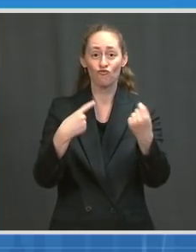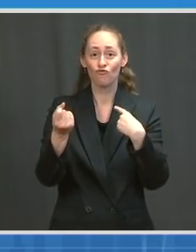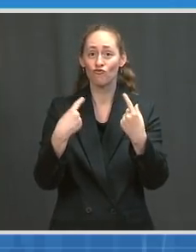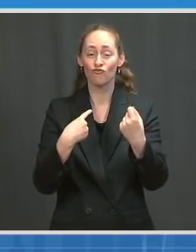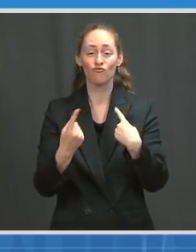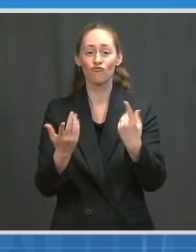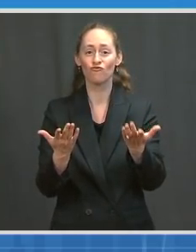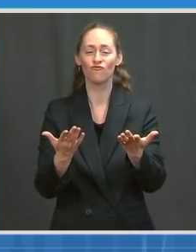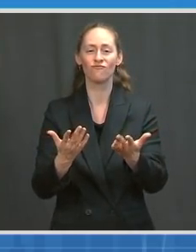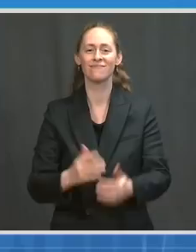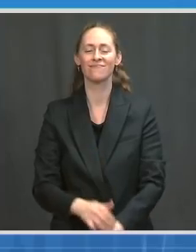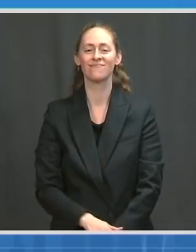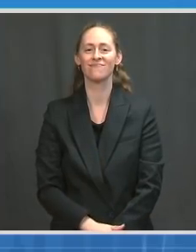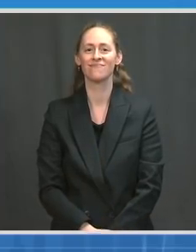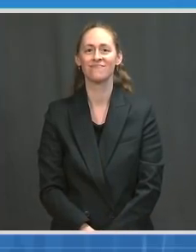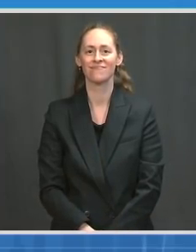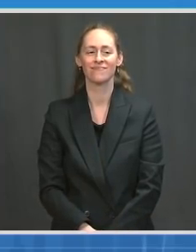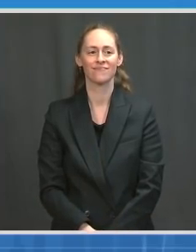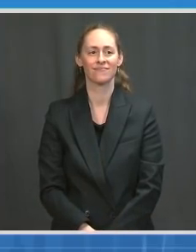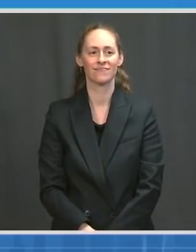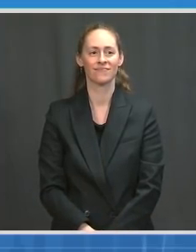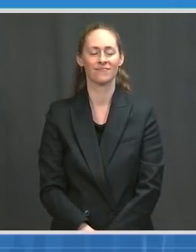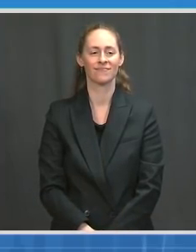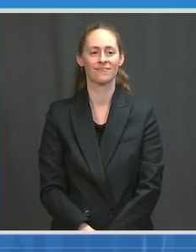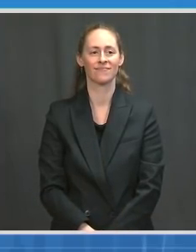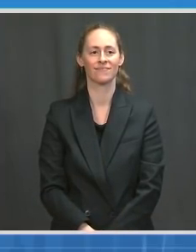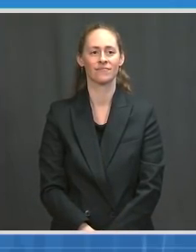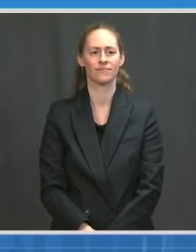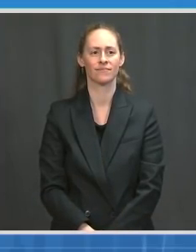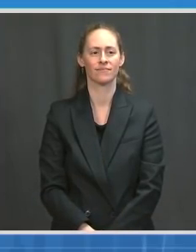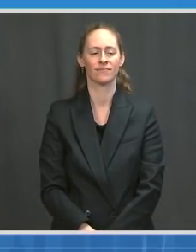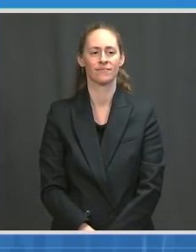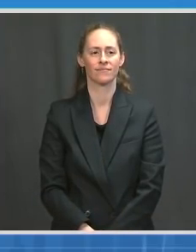Moderator: Thanks, Andy. First question, let's go to Jack Jenkins, at Religious New Service.